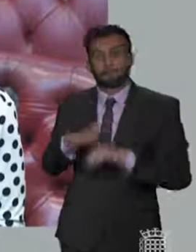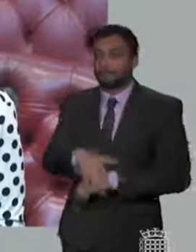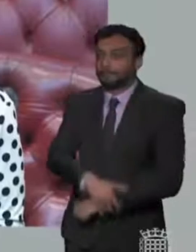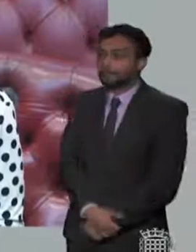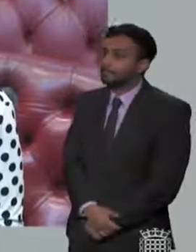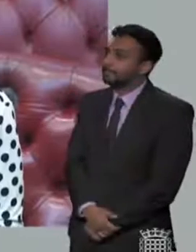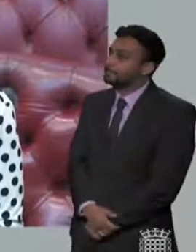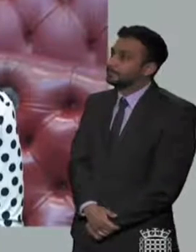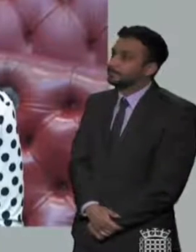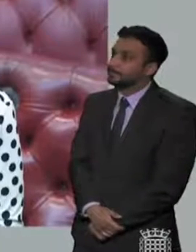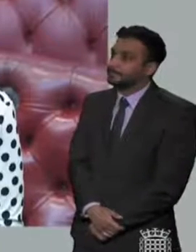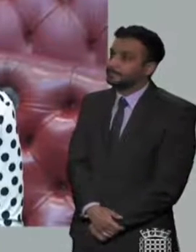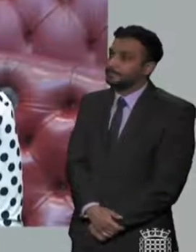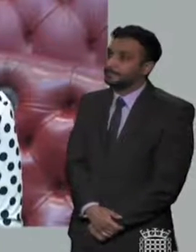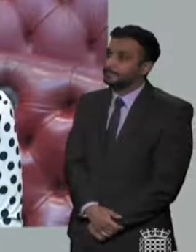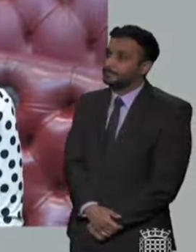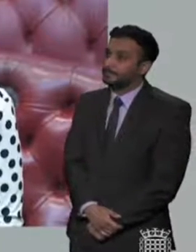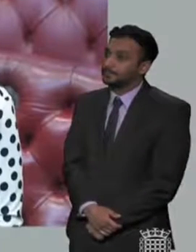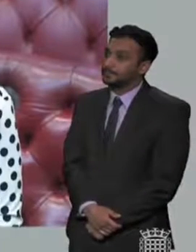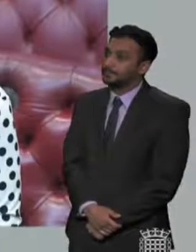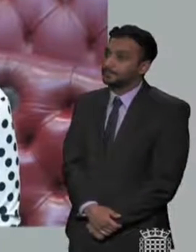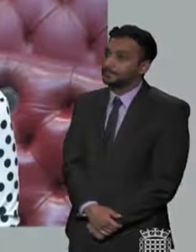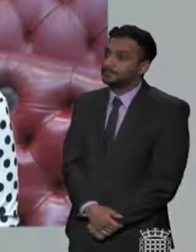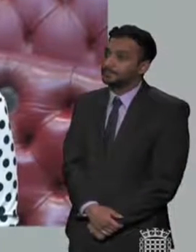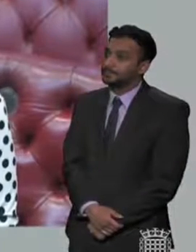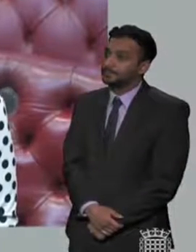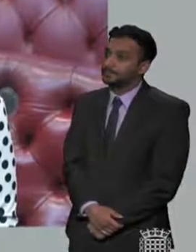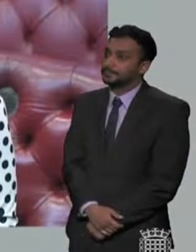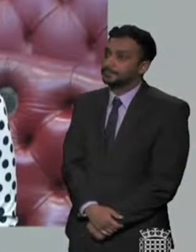an important piece of symbolism but it is so much more than just a gesture